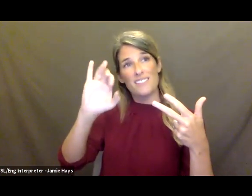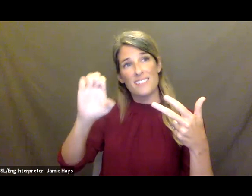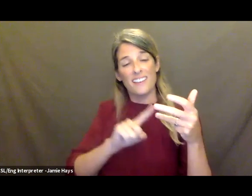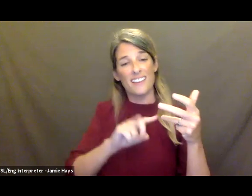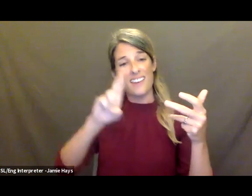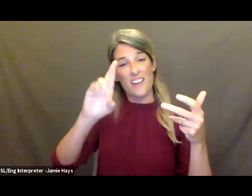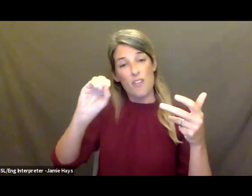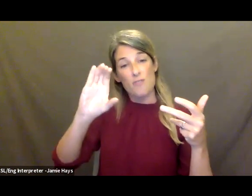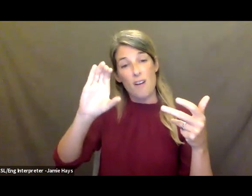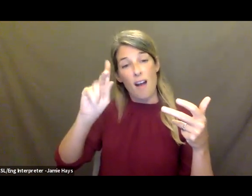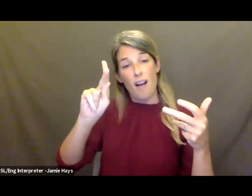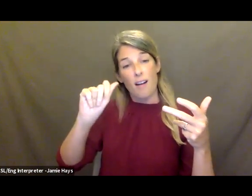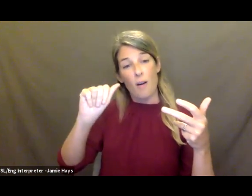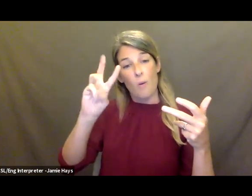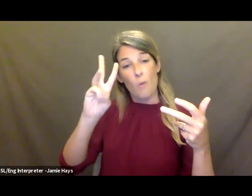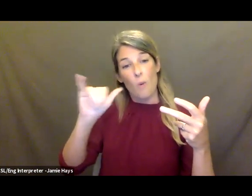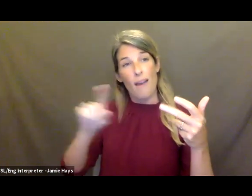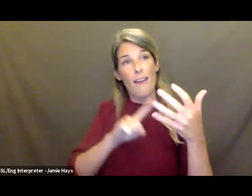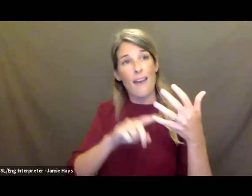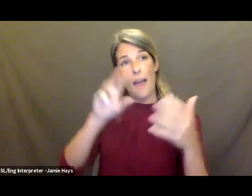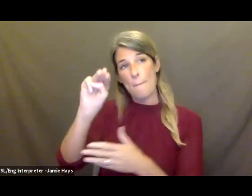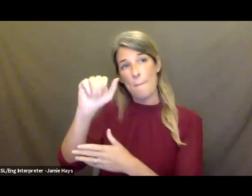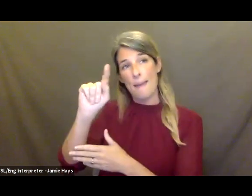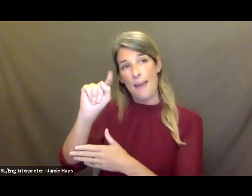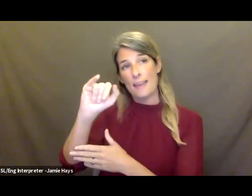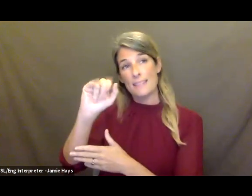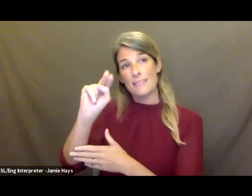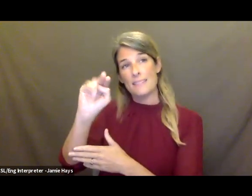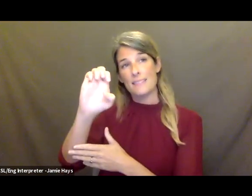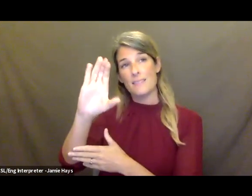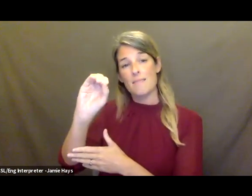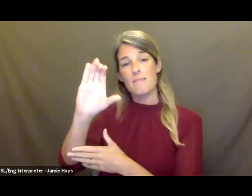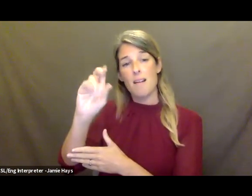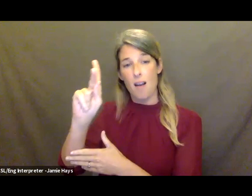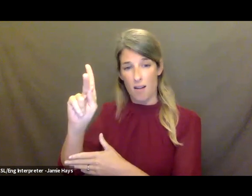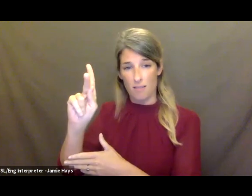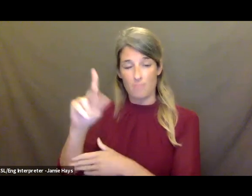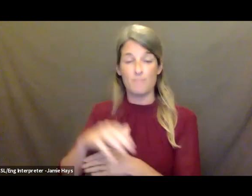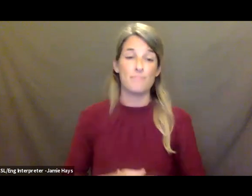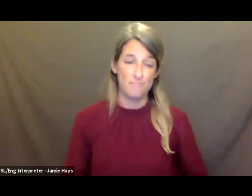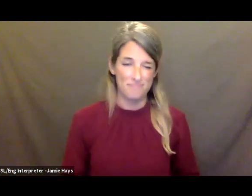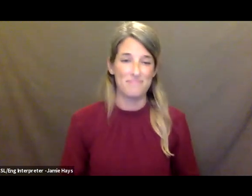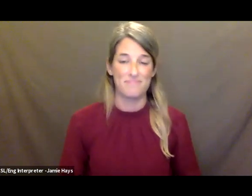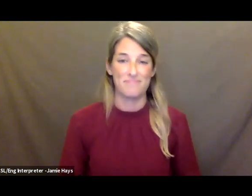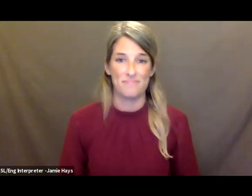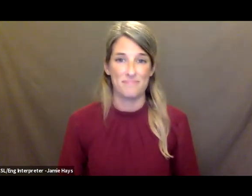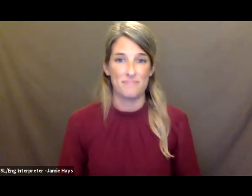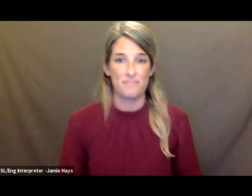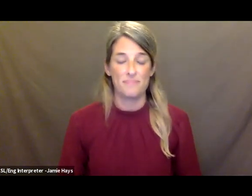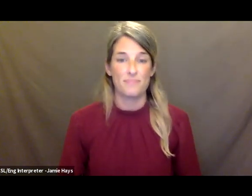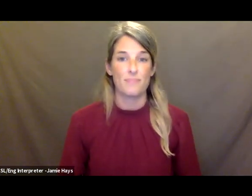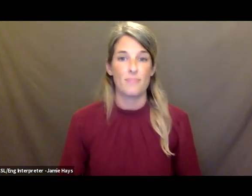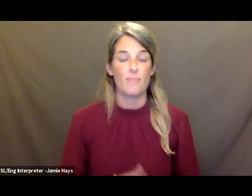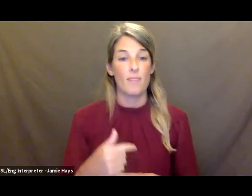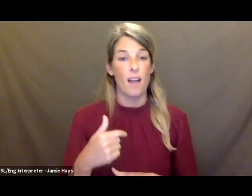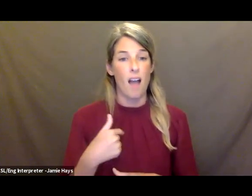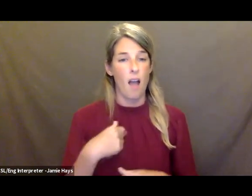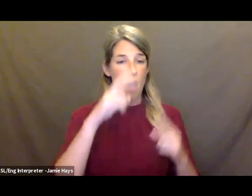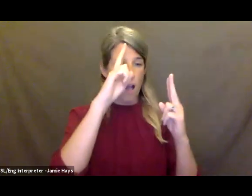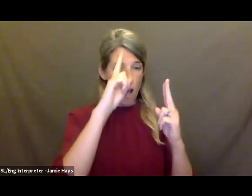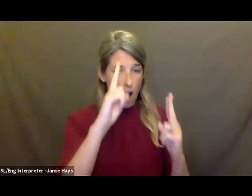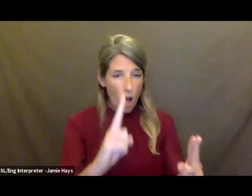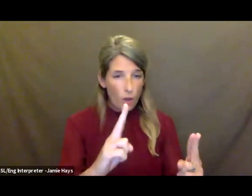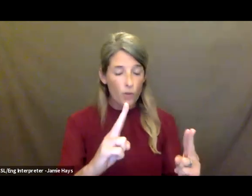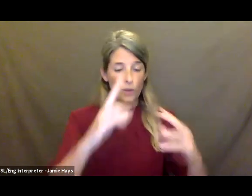that. Great. I want to honor and celebrate all of these